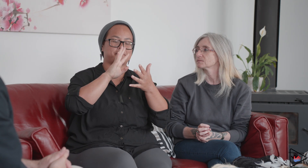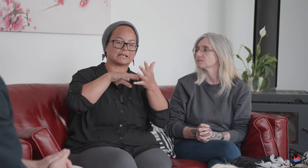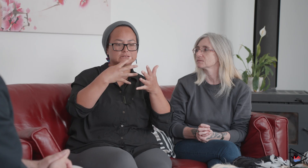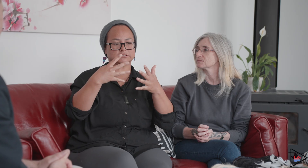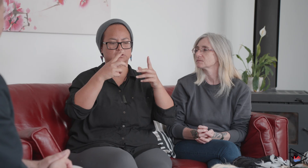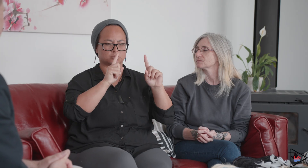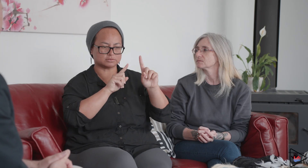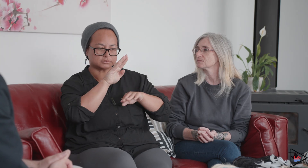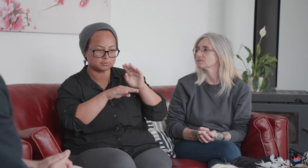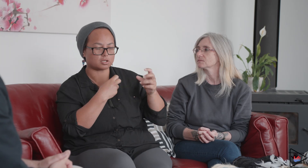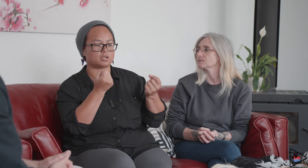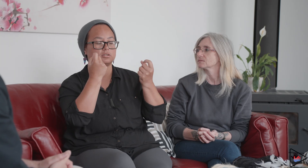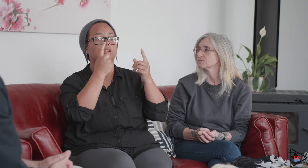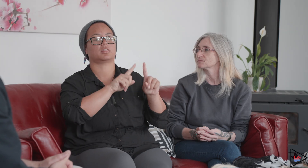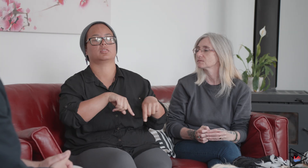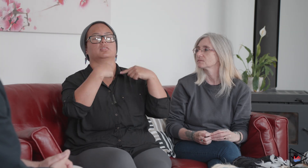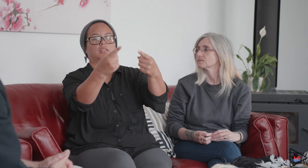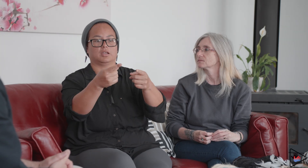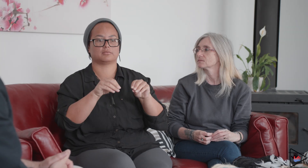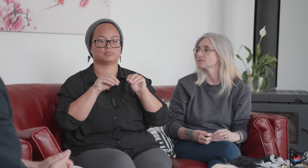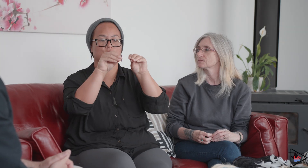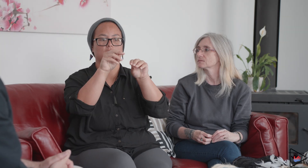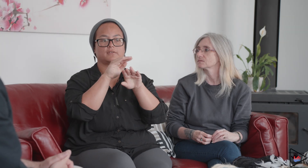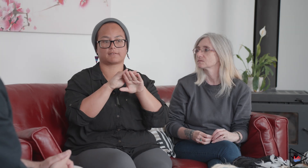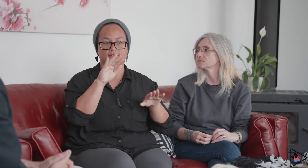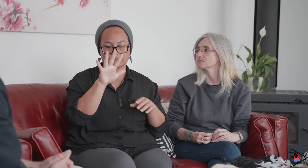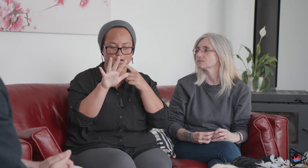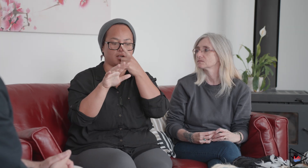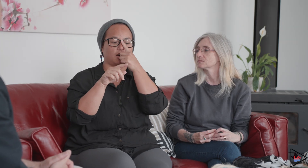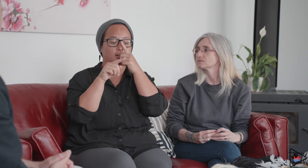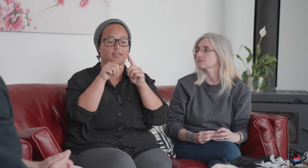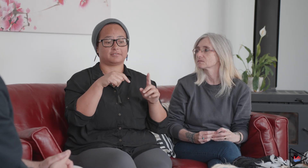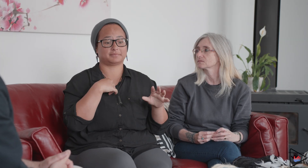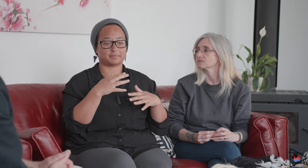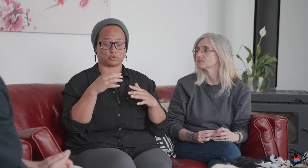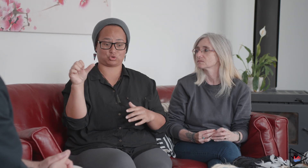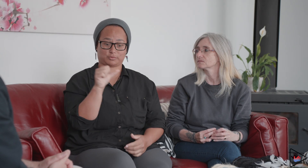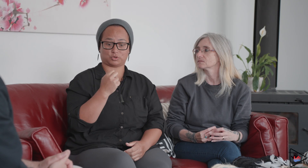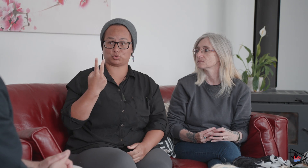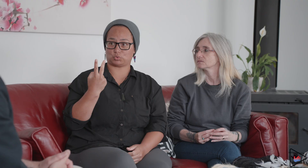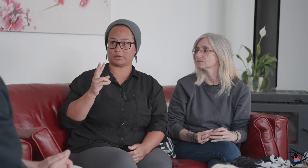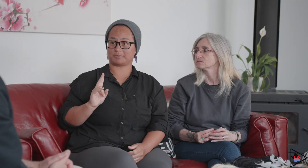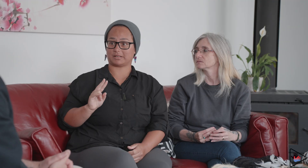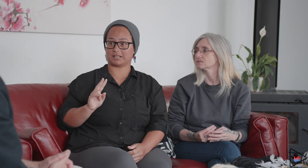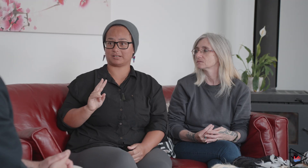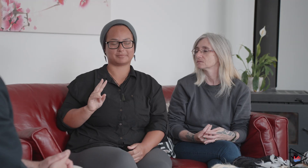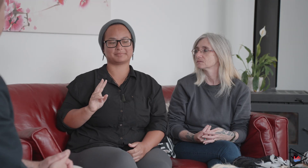it's really important to learn about patterns and how to do them. And then in level five,